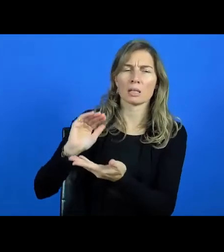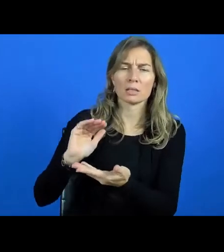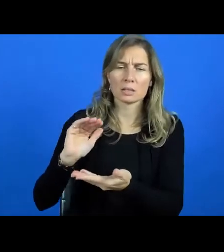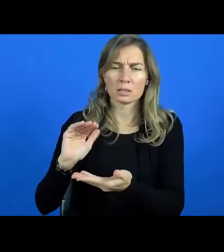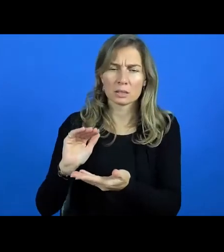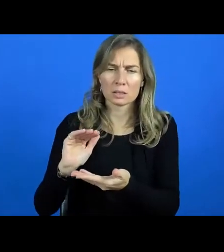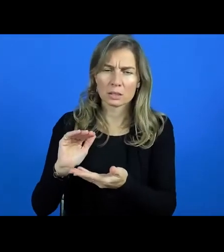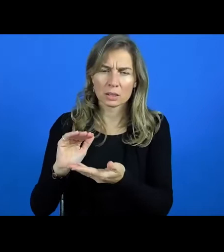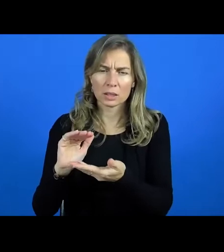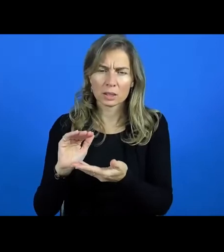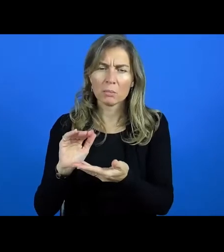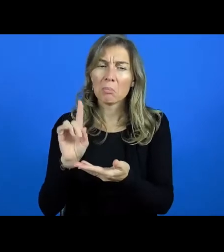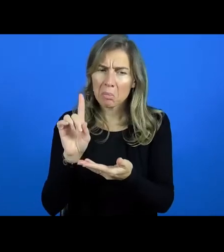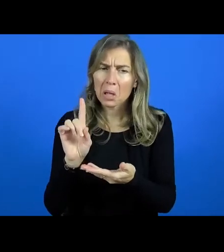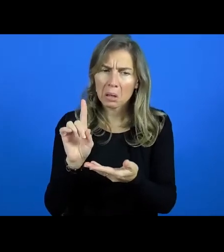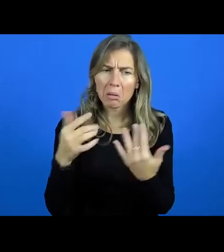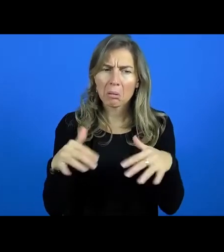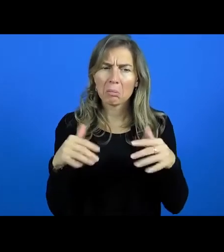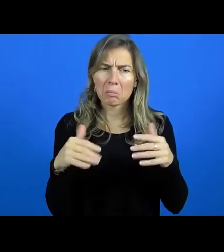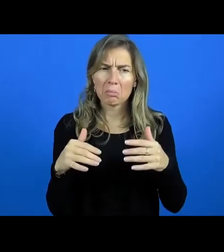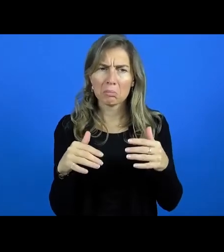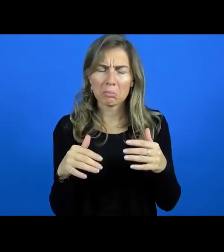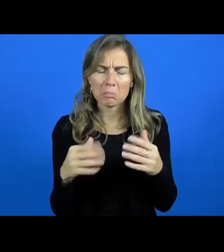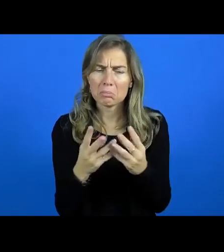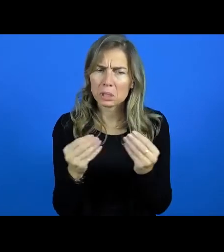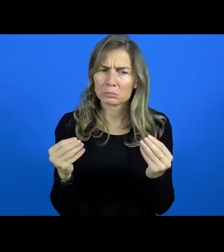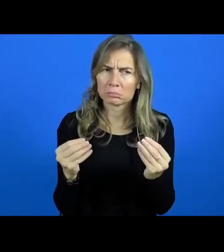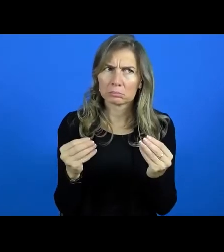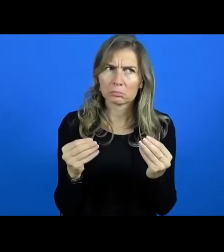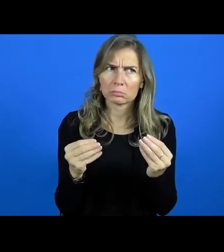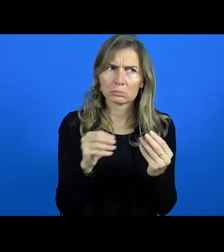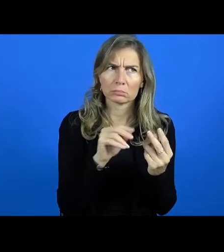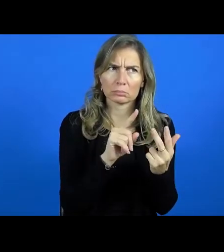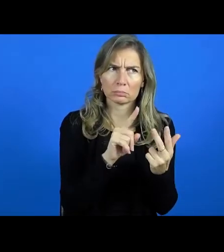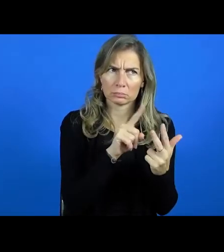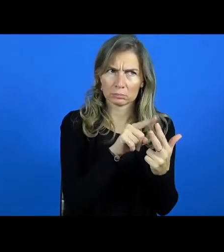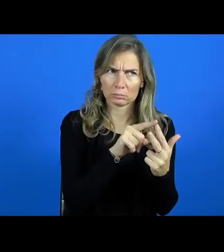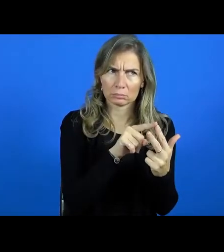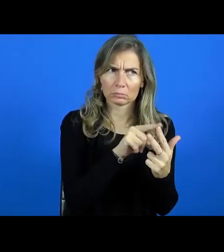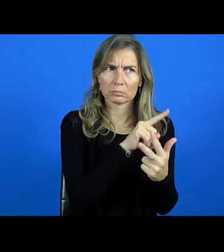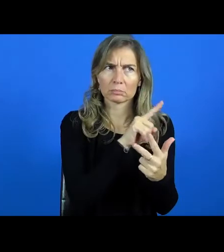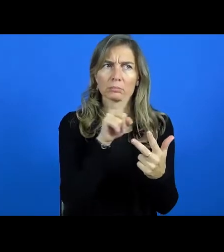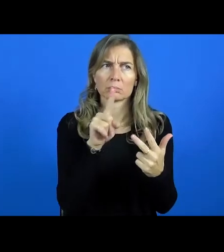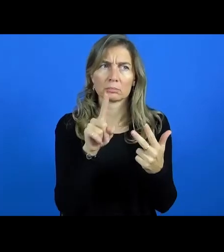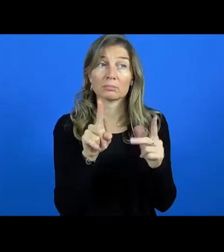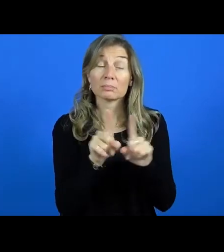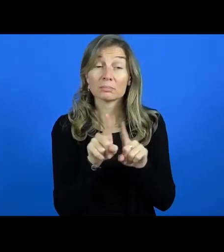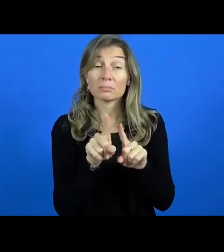but still, there are complaints. We have several complaints about the actions